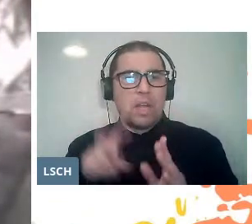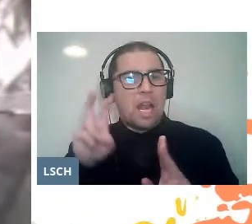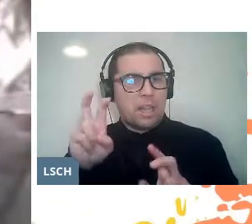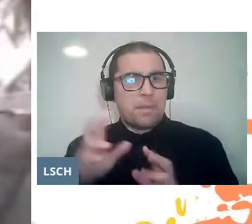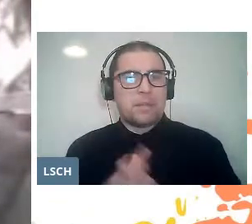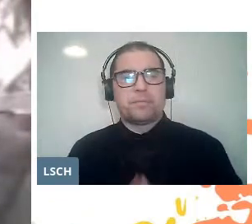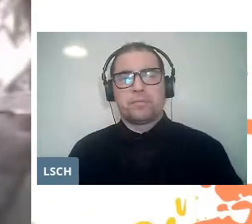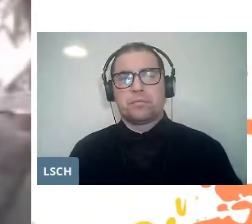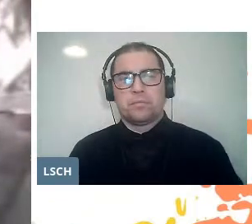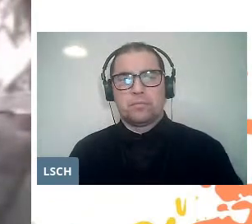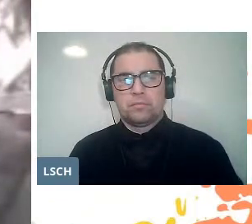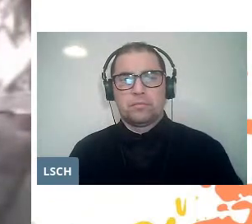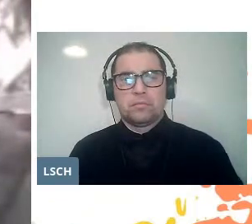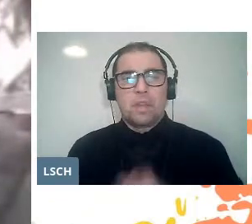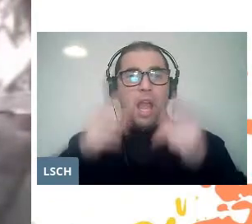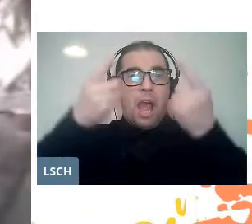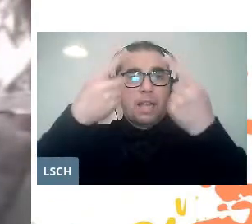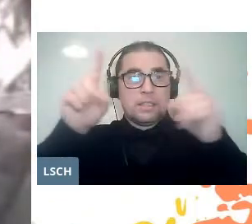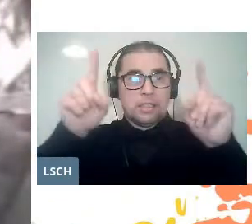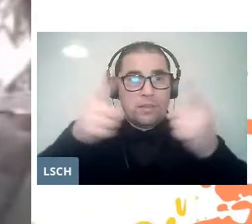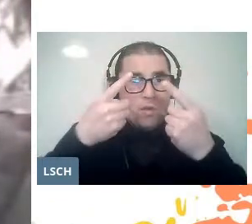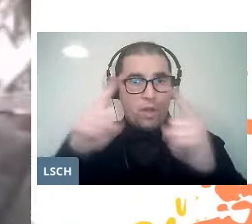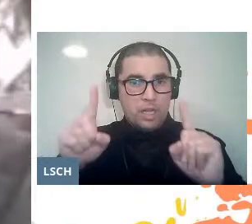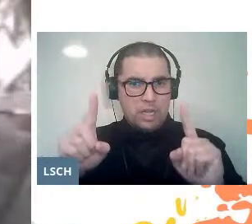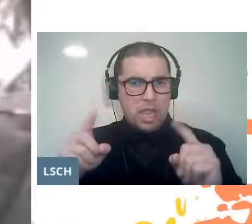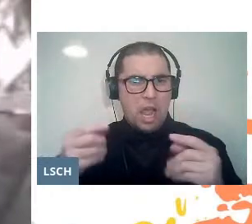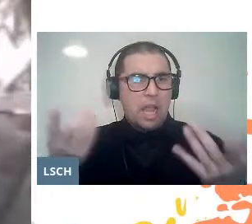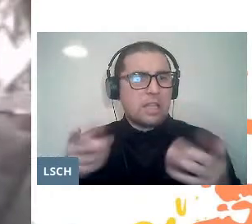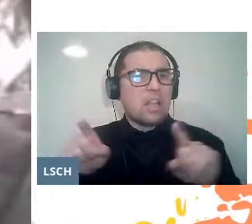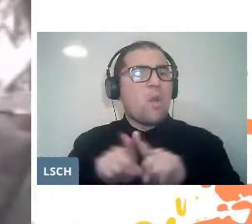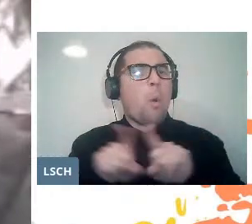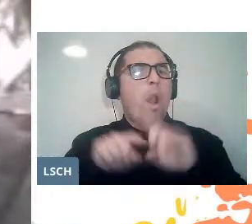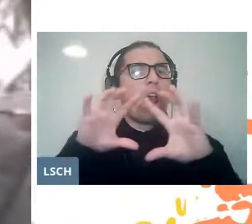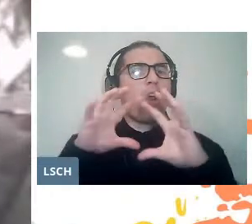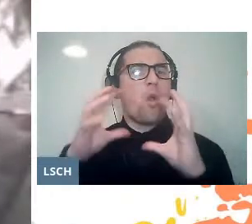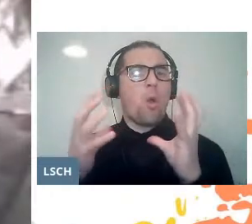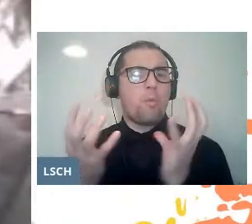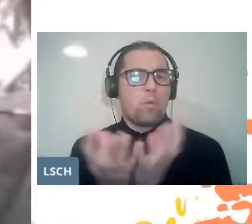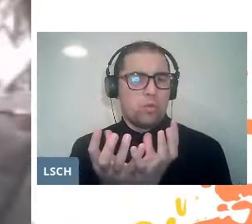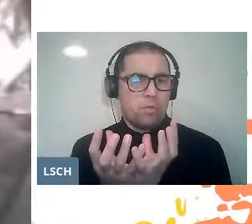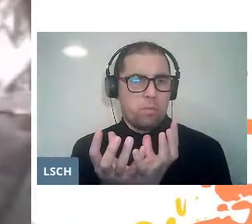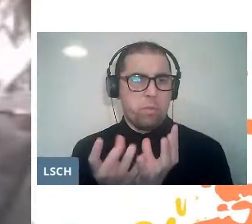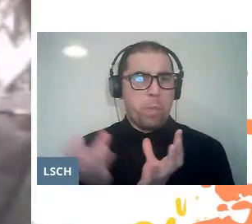"A symphony must be like a world, it must contain everything."